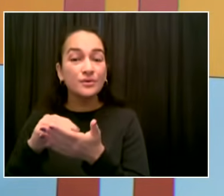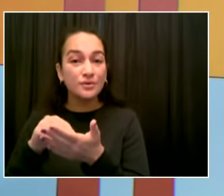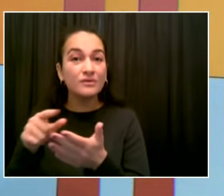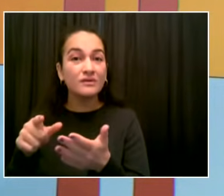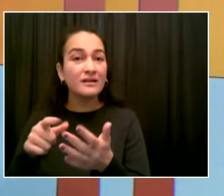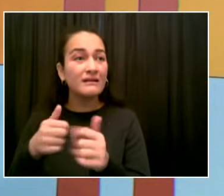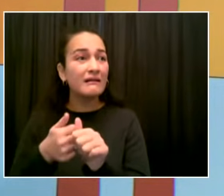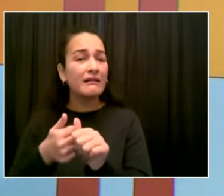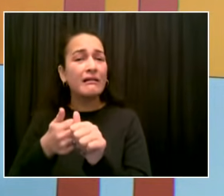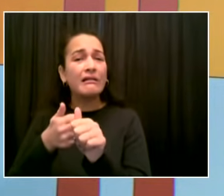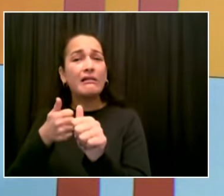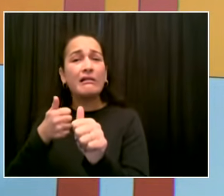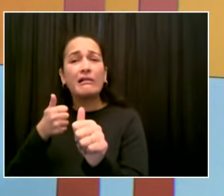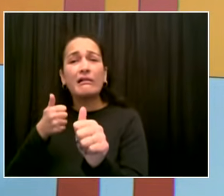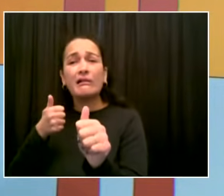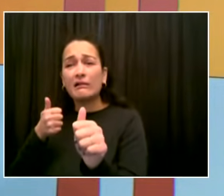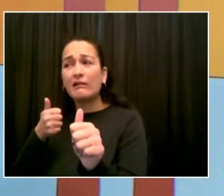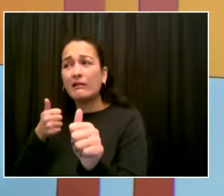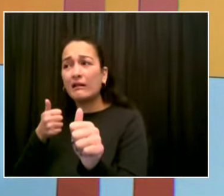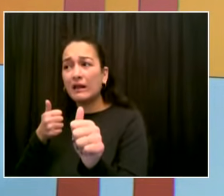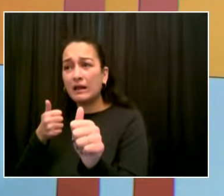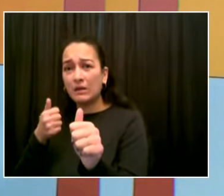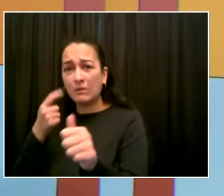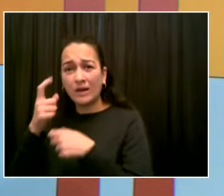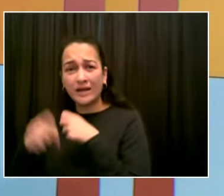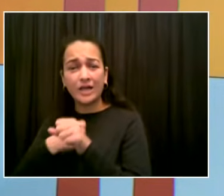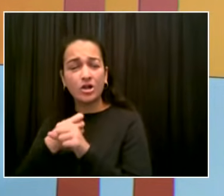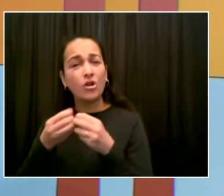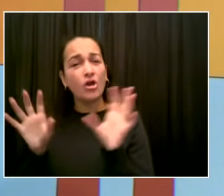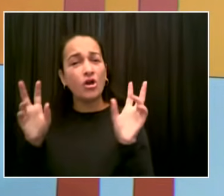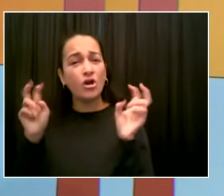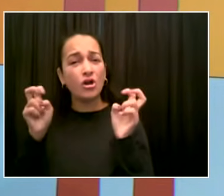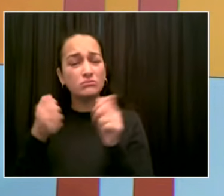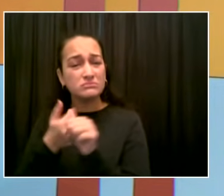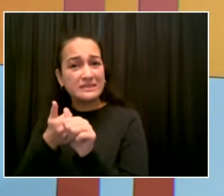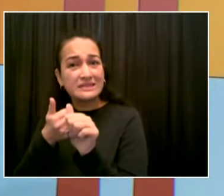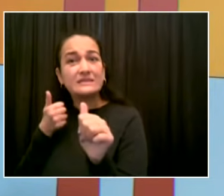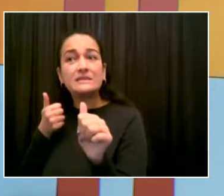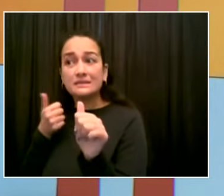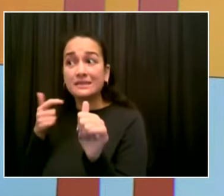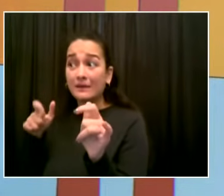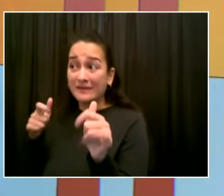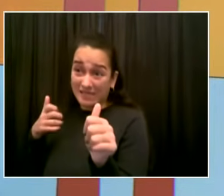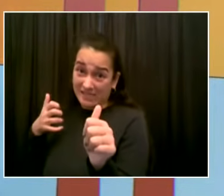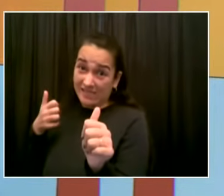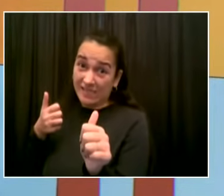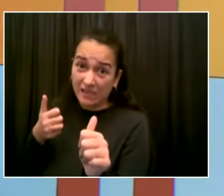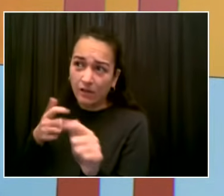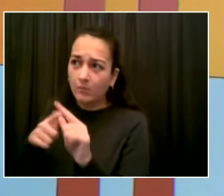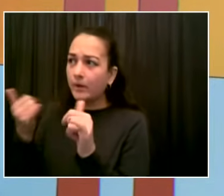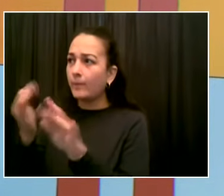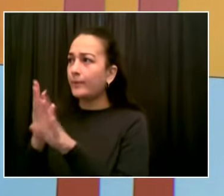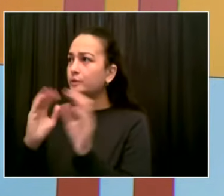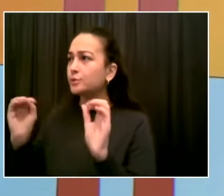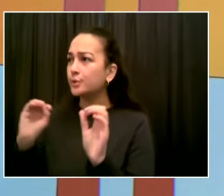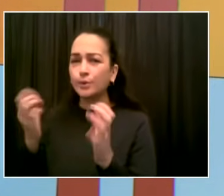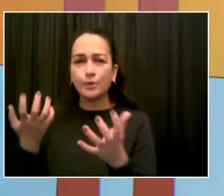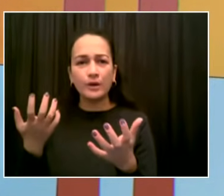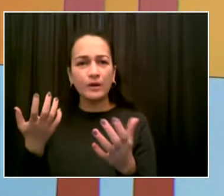UERNDSTANDINGç OF WHAT YOU KNOW ABOUT THE SITUATION AND HOW YOU JUSTIFY THE D.O.E.